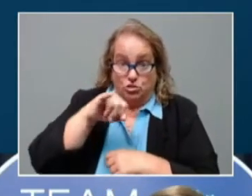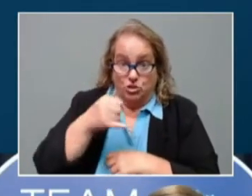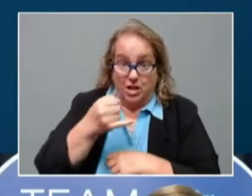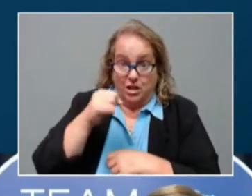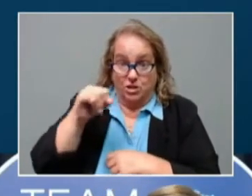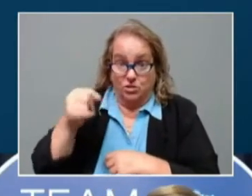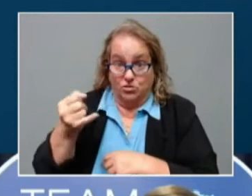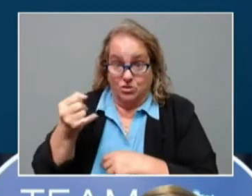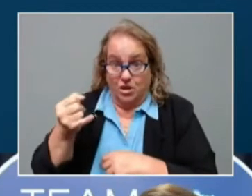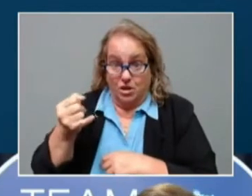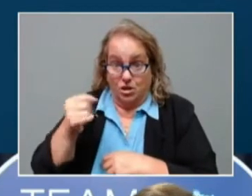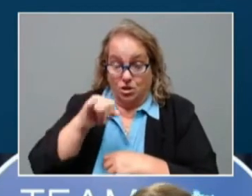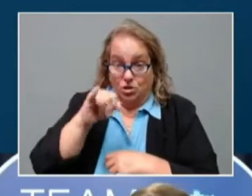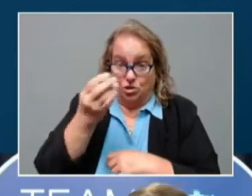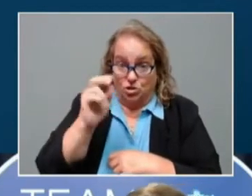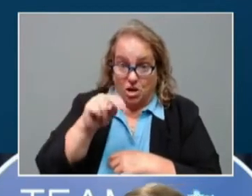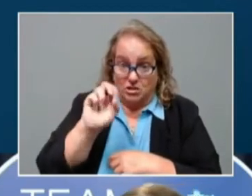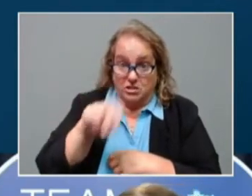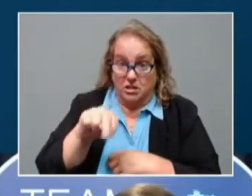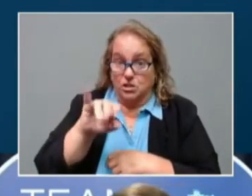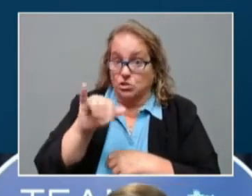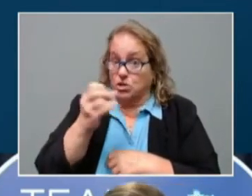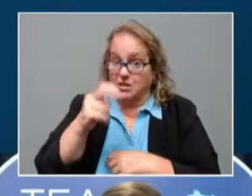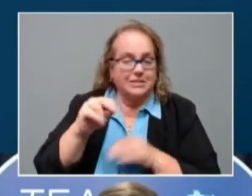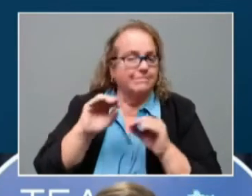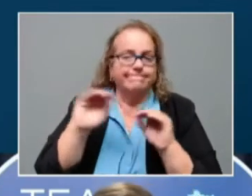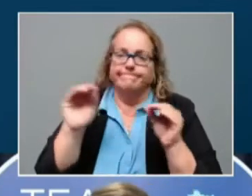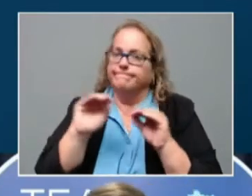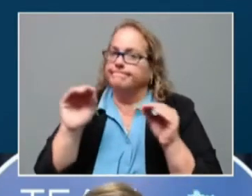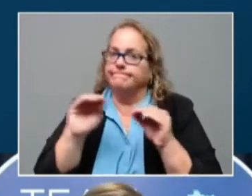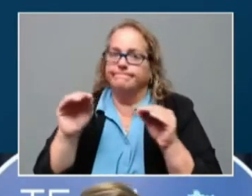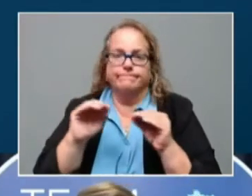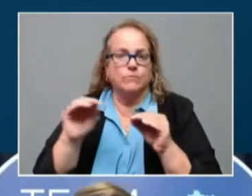booster dose at all. Right now they're working on it. Um and I believe that if